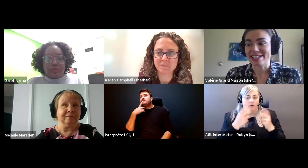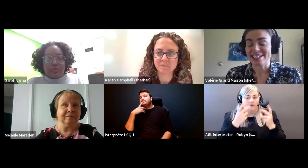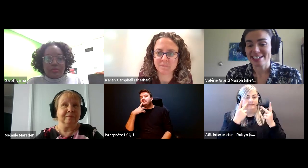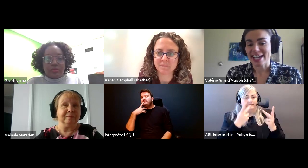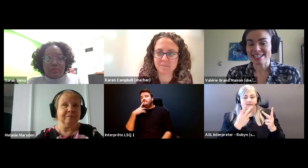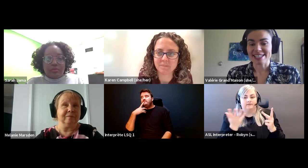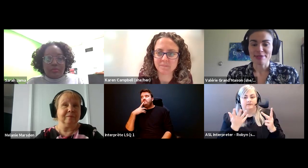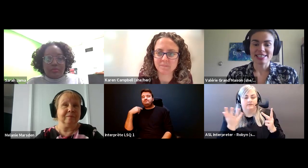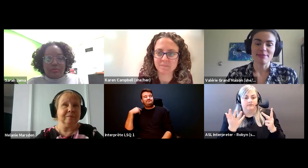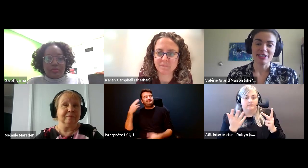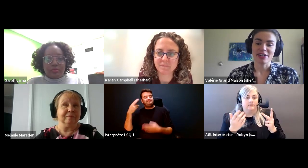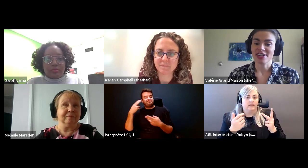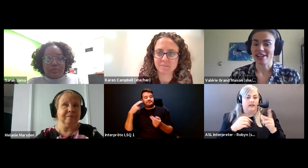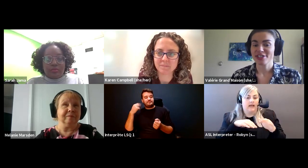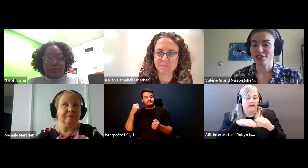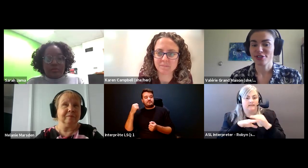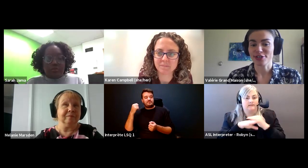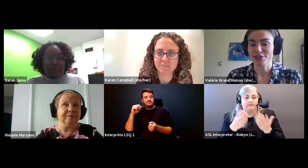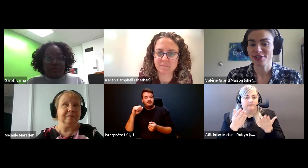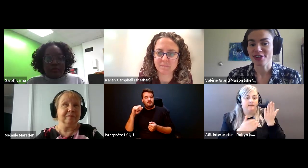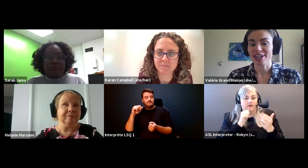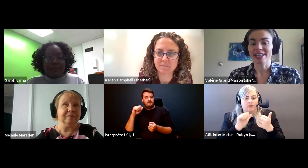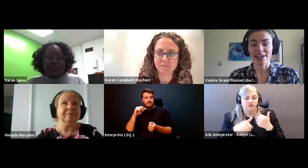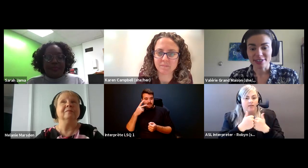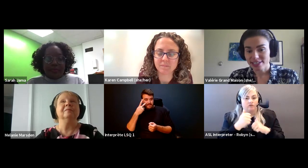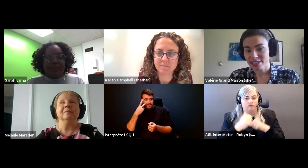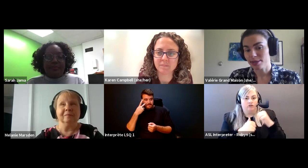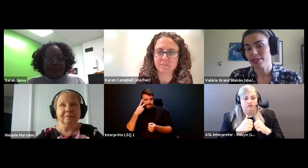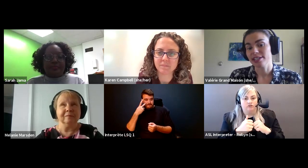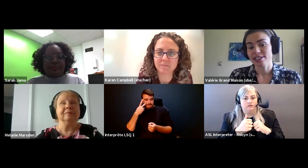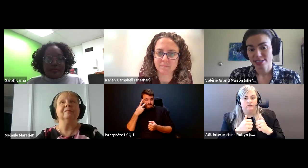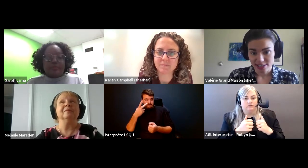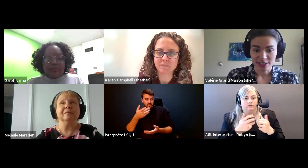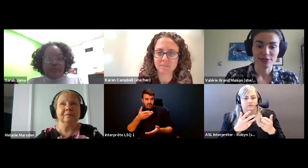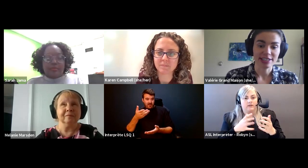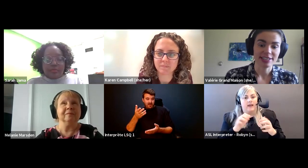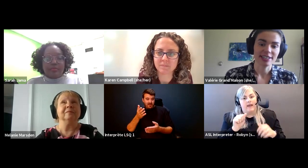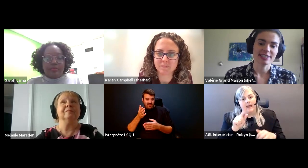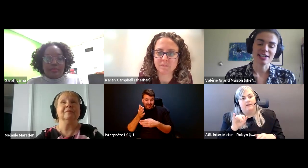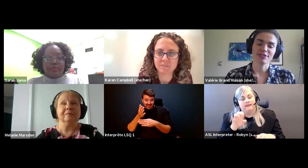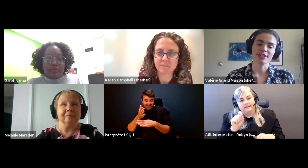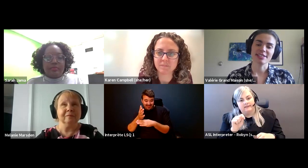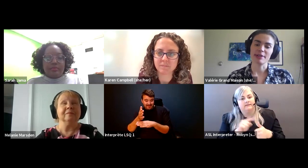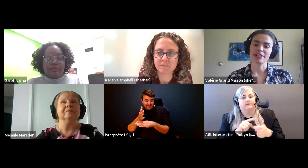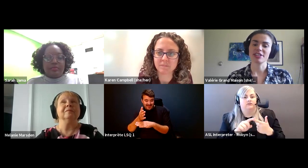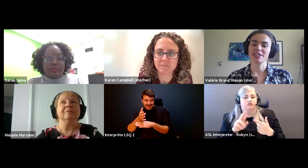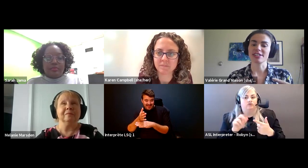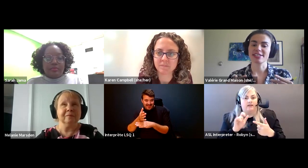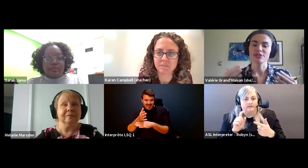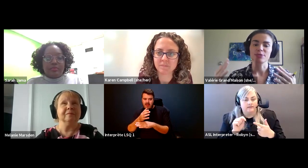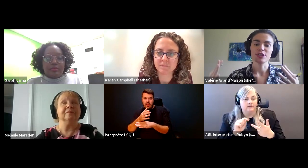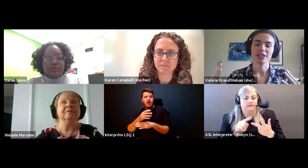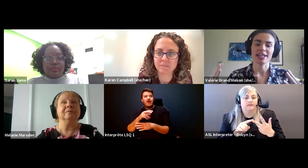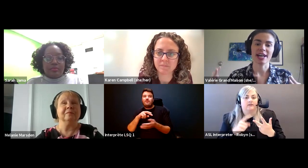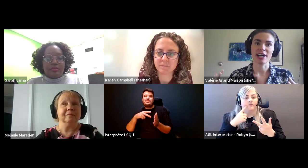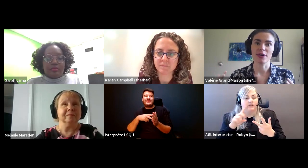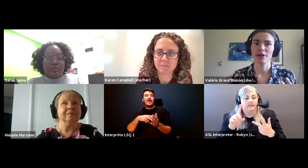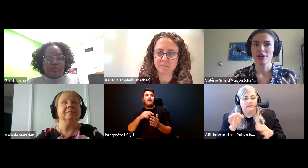Valérie Grand’Maison (she/elle): exists accessibility may not challenge structures that are inherently a herbalist and racist as for disability justice would work and how.